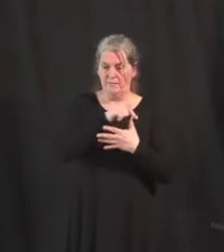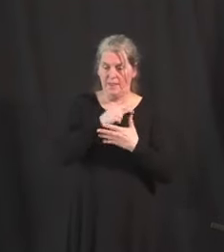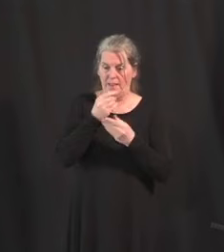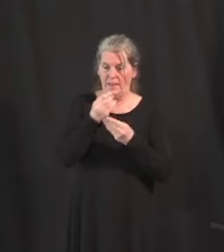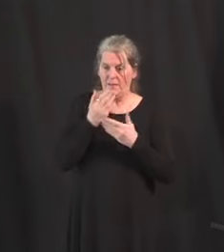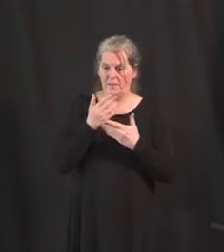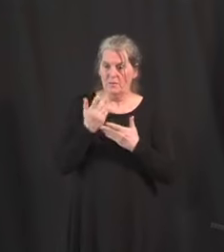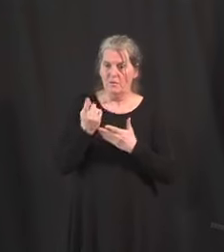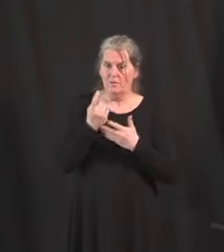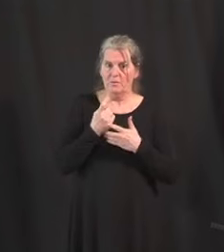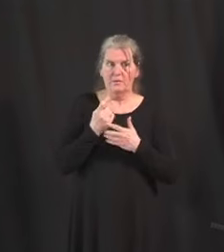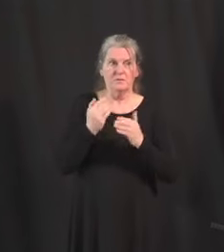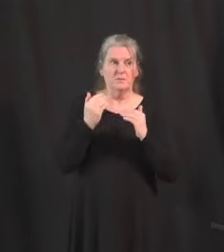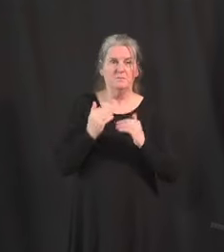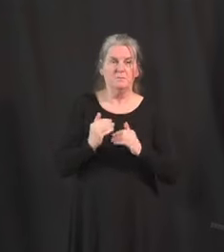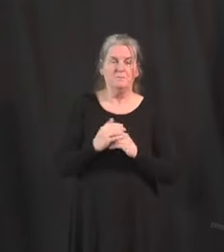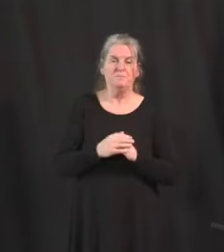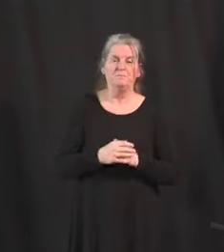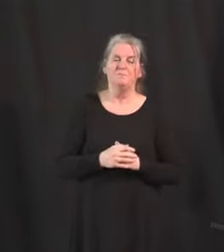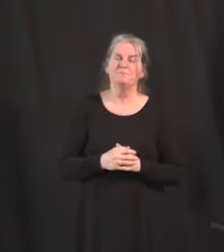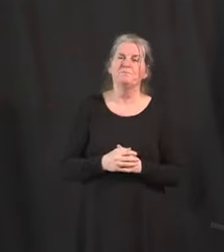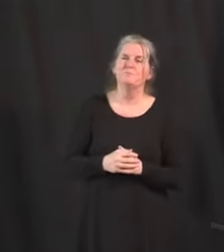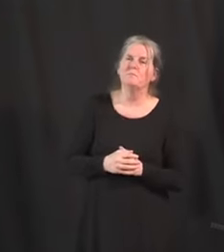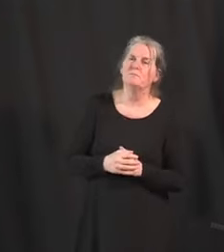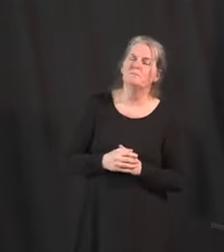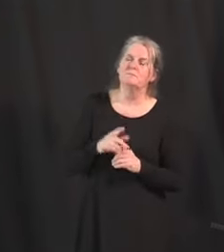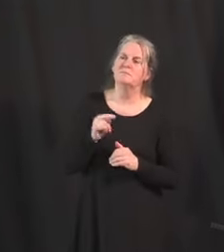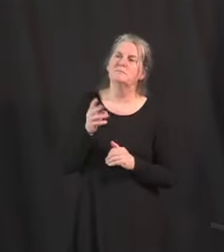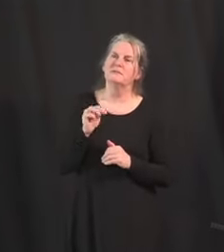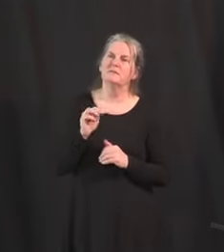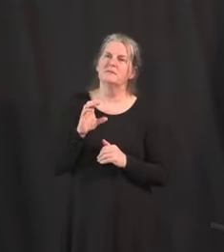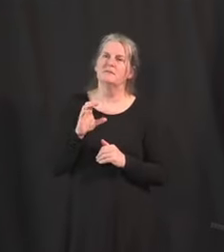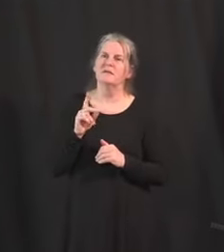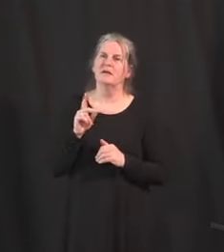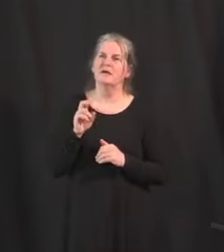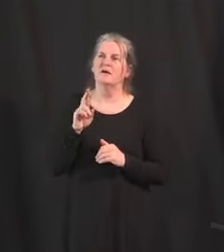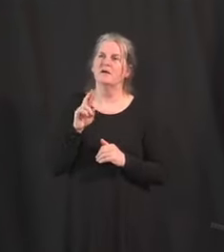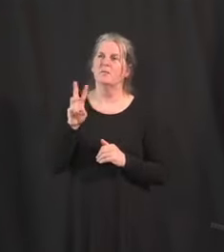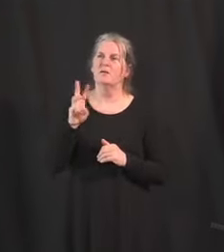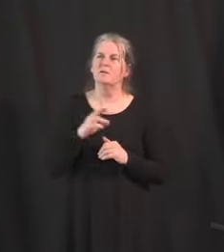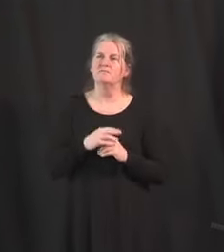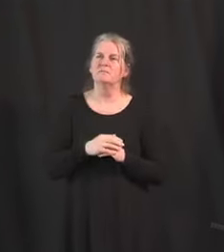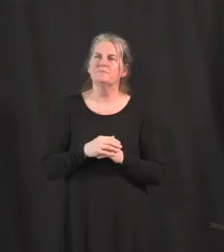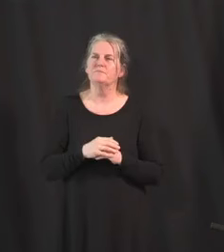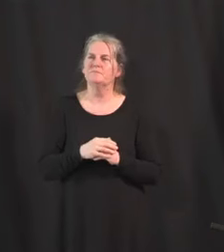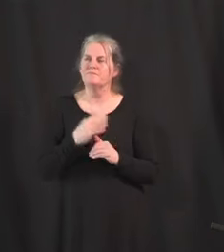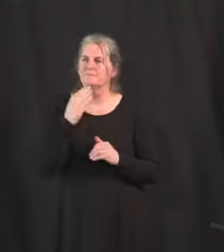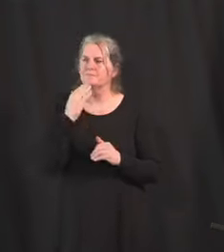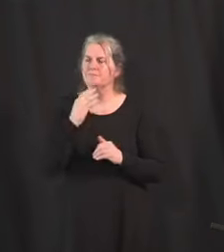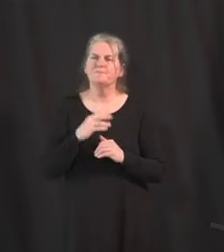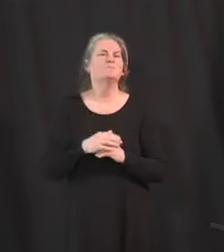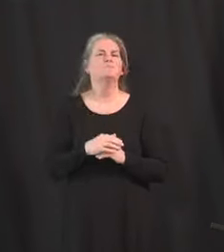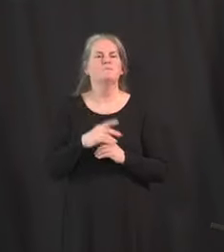MOVE ON TO THE NEXT REPORTER. TIM FROM CKRW. THANKS, PAT. DR. HANLEY, JUST WANTED TO TALK